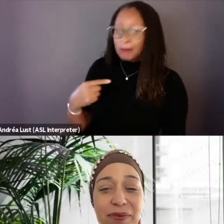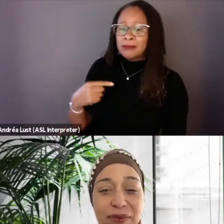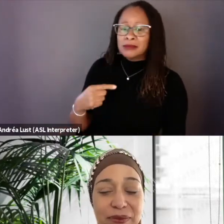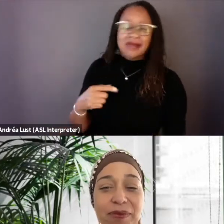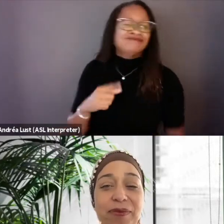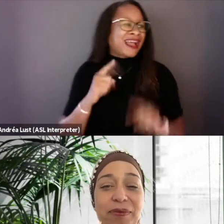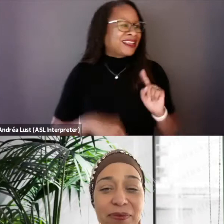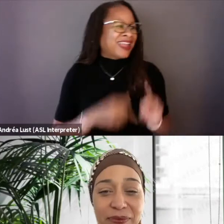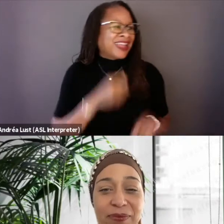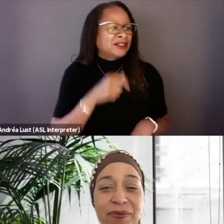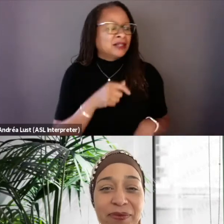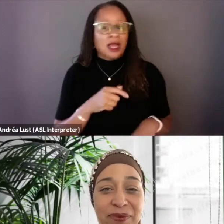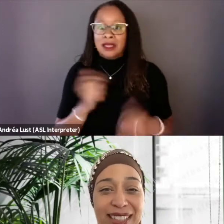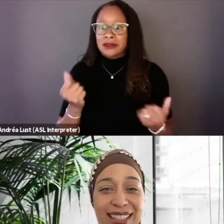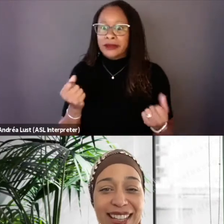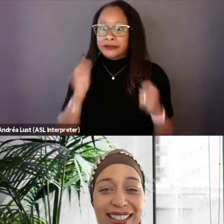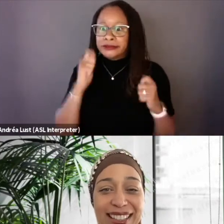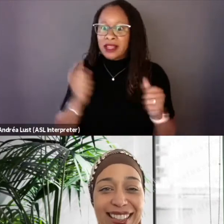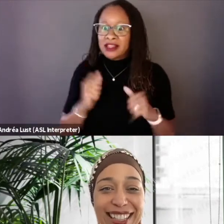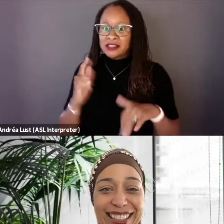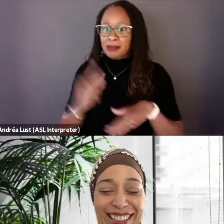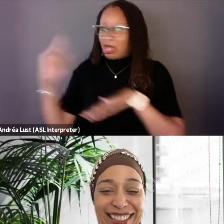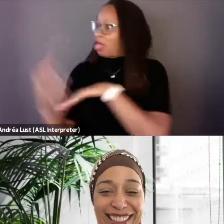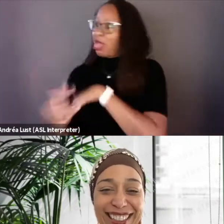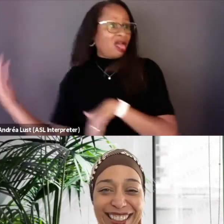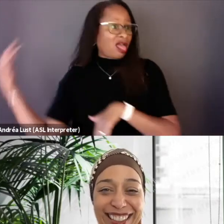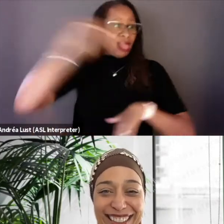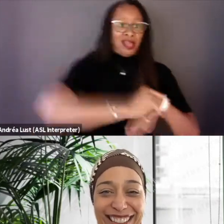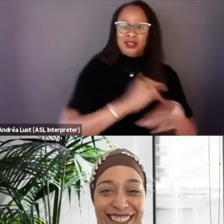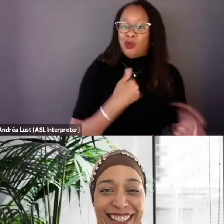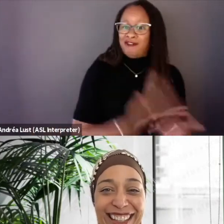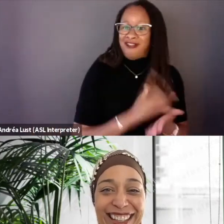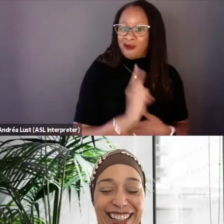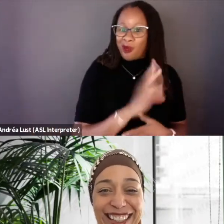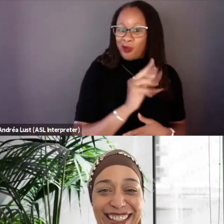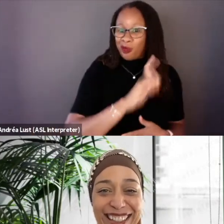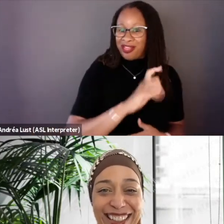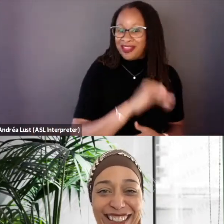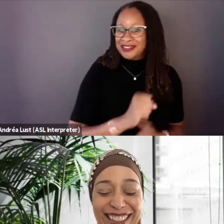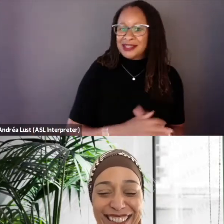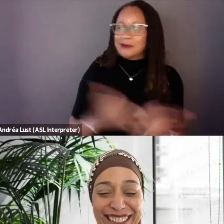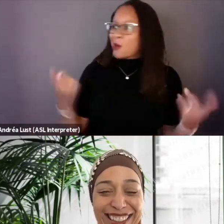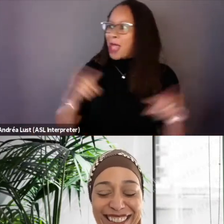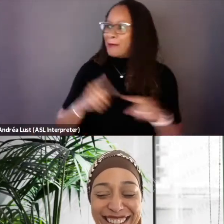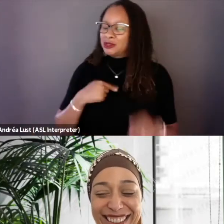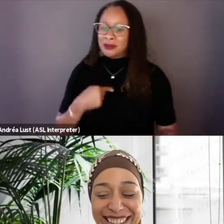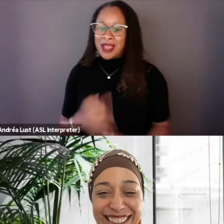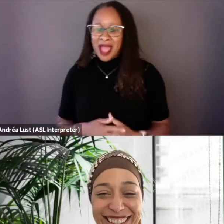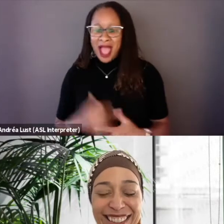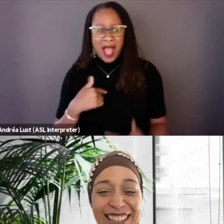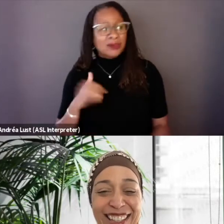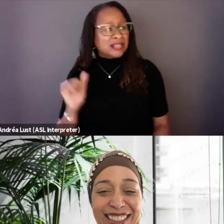Suddenly, there's a plane whisking you away to him. So that's what happened to me. I was like, yeah, that sounds interesting.